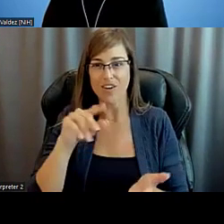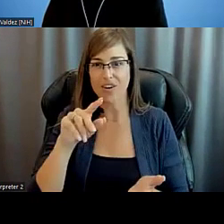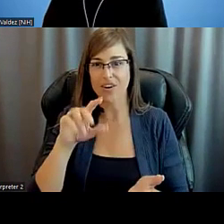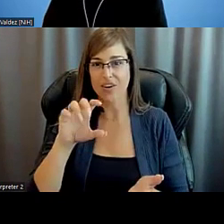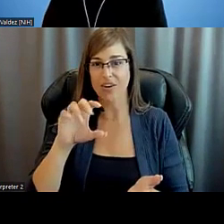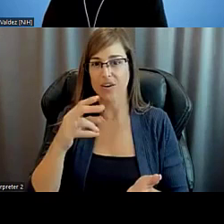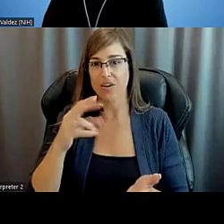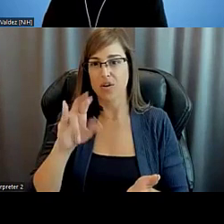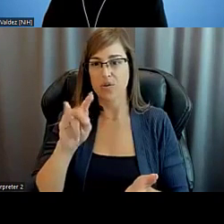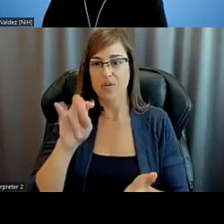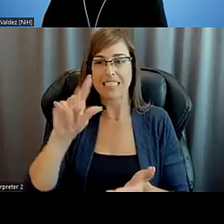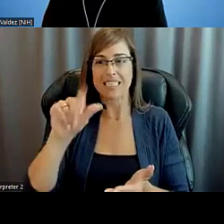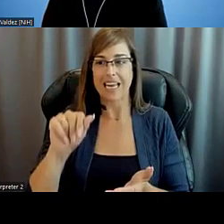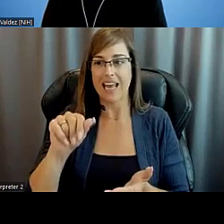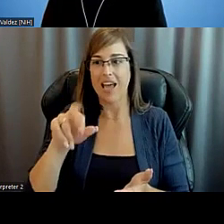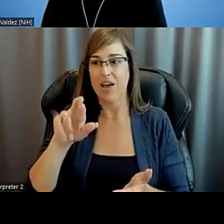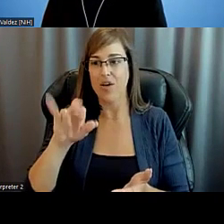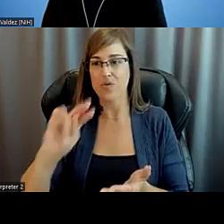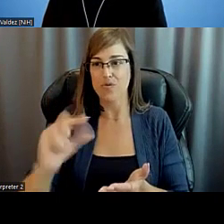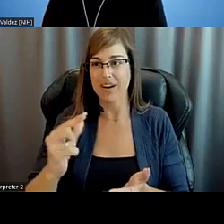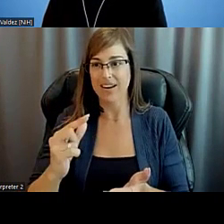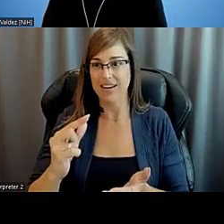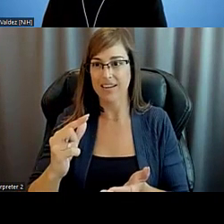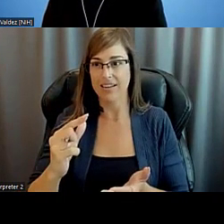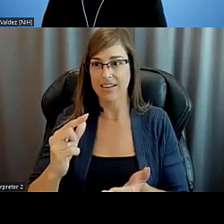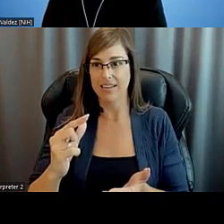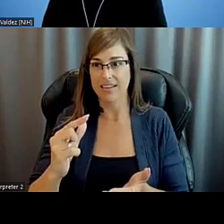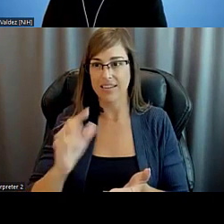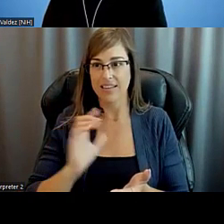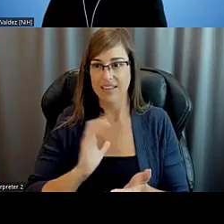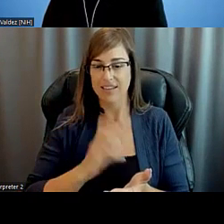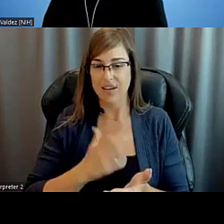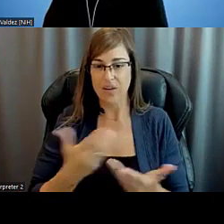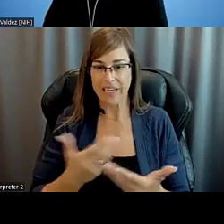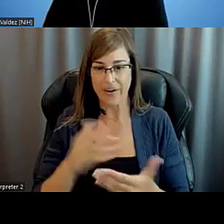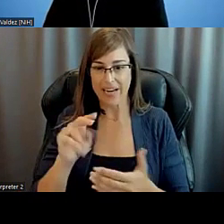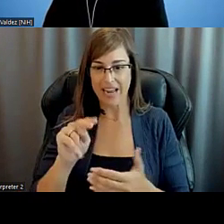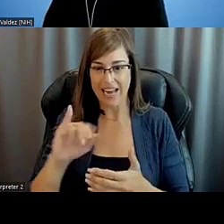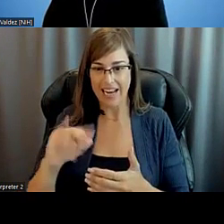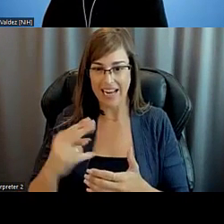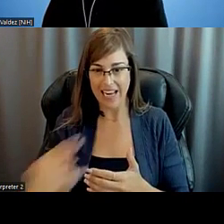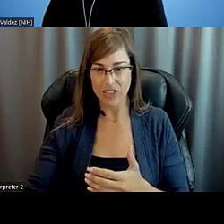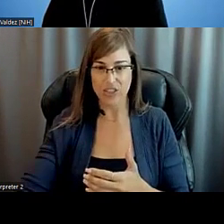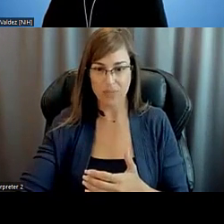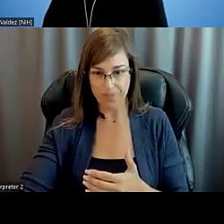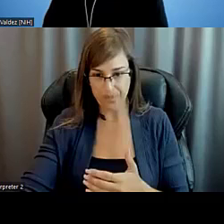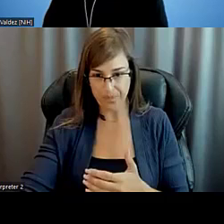who is one of the Research Integrity Officers at NIH, for assisting with questions behind the scenes,